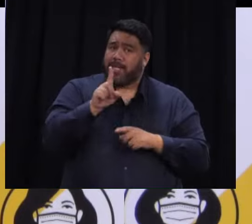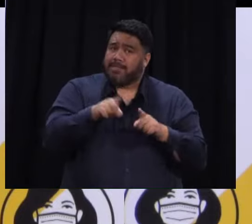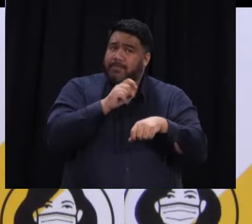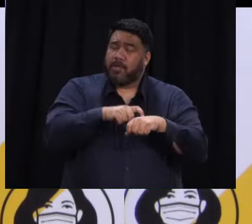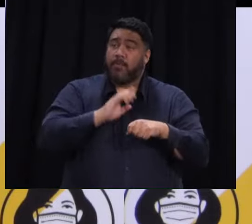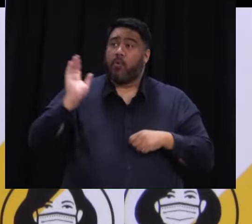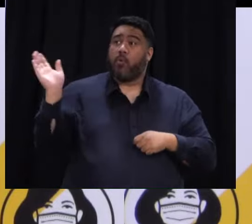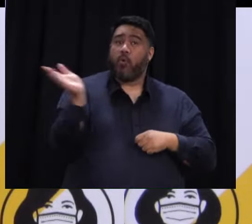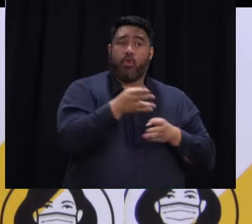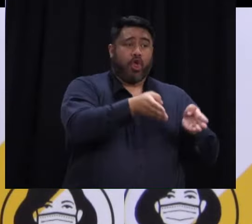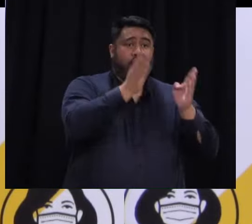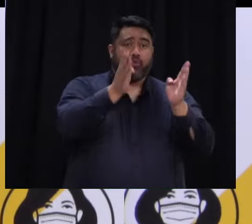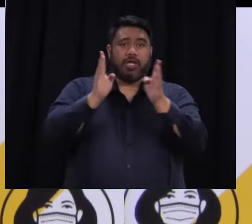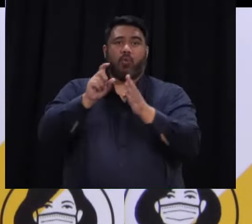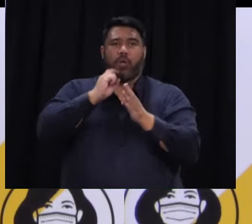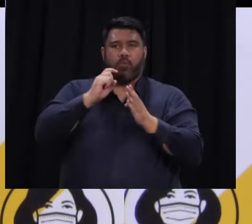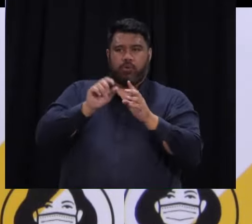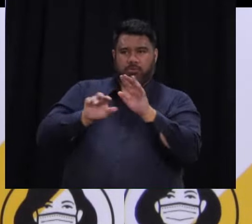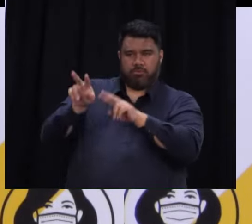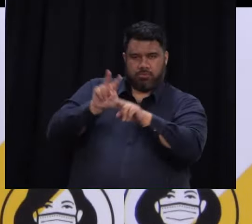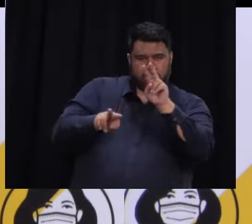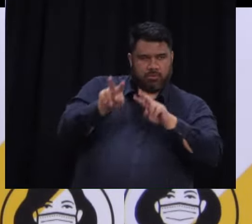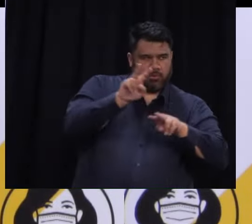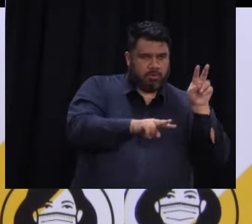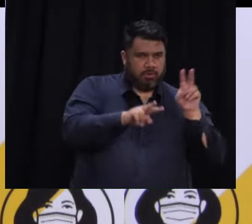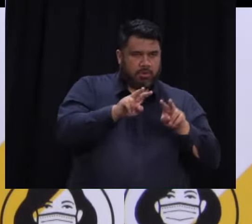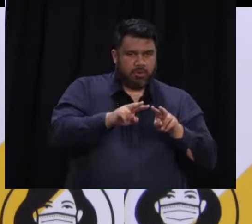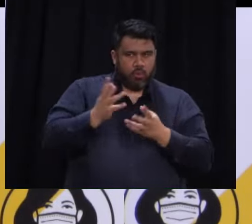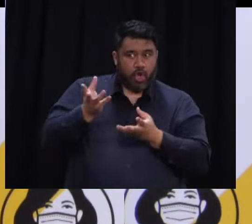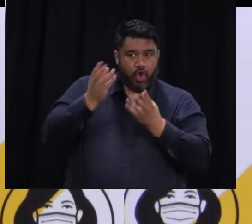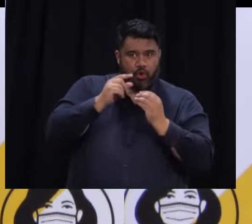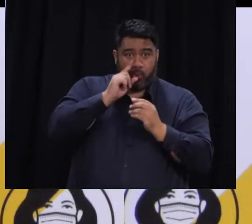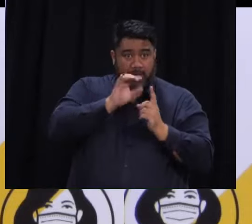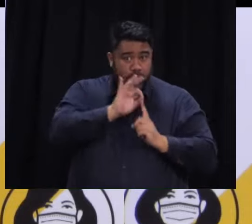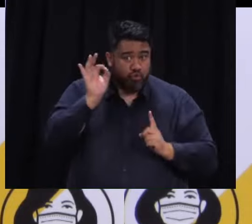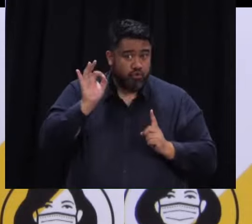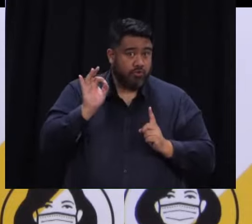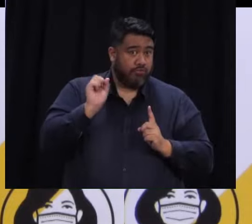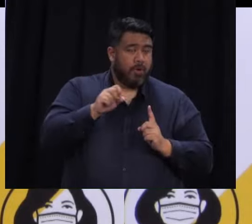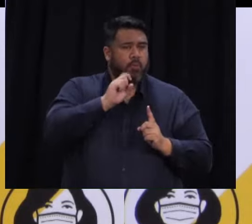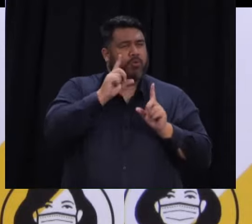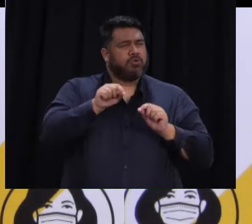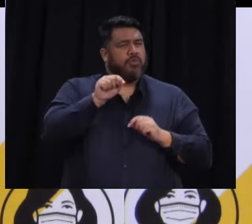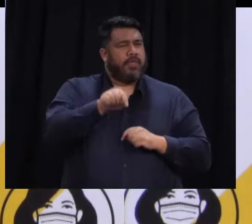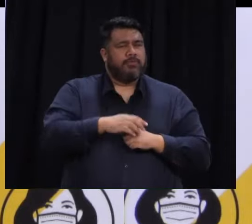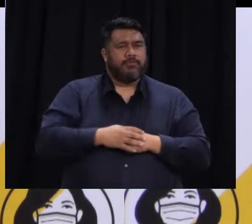there is a problem there. So saying, of course every MIQ we will be going back and looking and making sure what can we